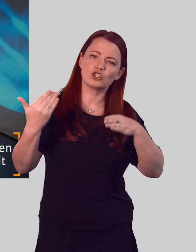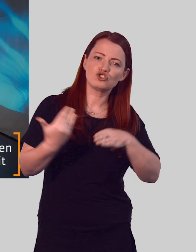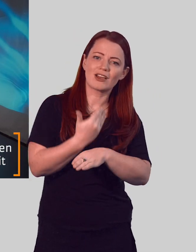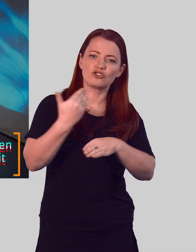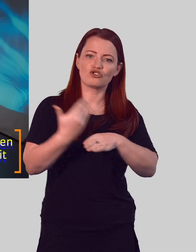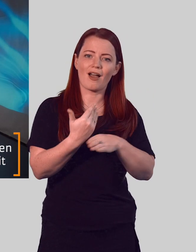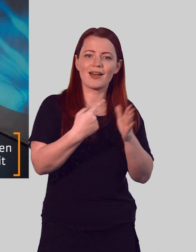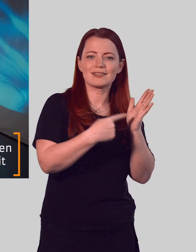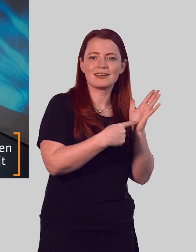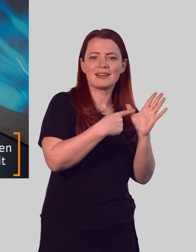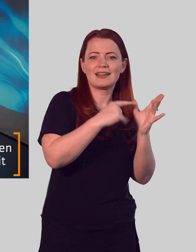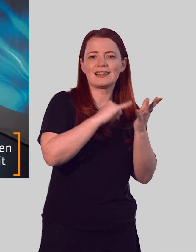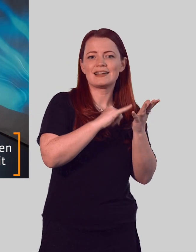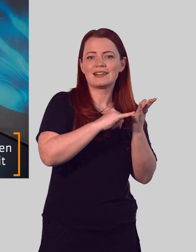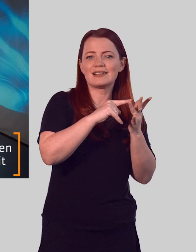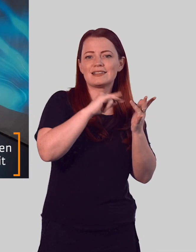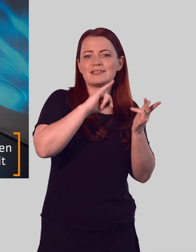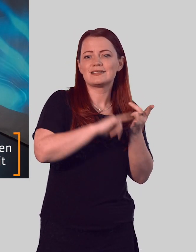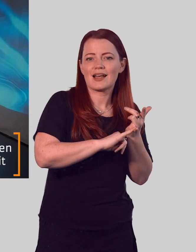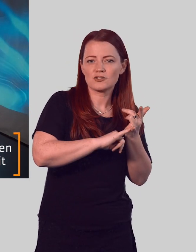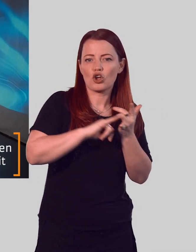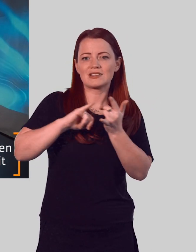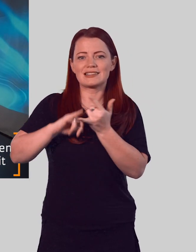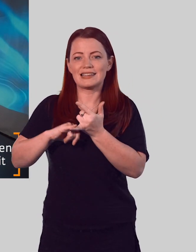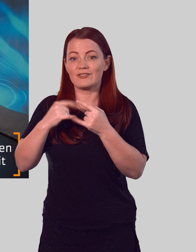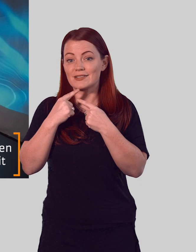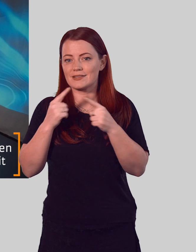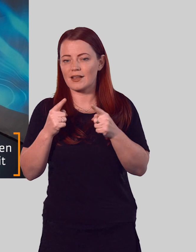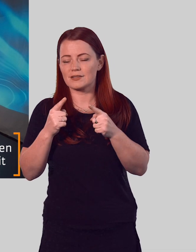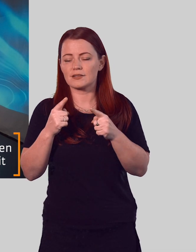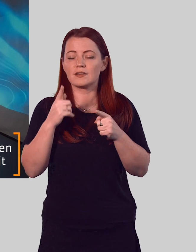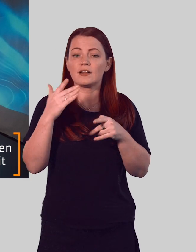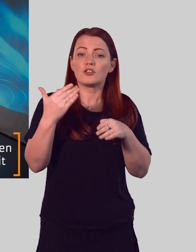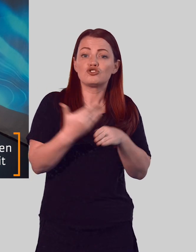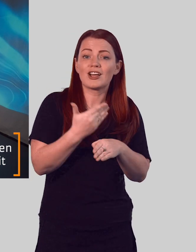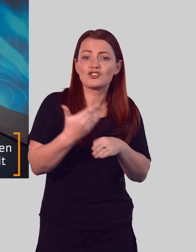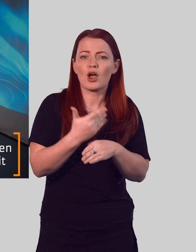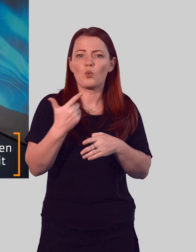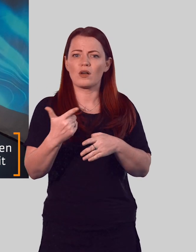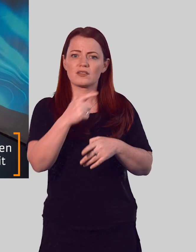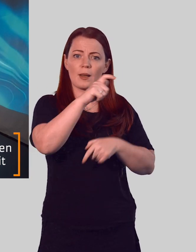the Director puts it, was from people from the UK and from Russia to meet and